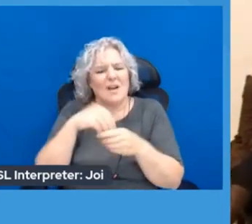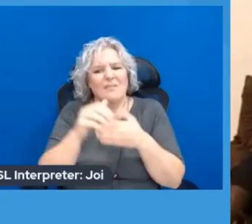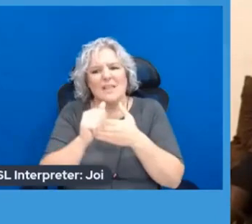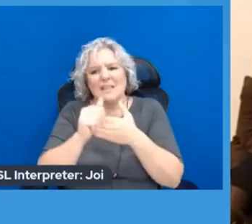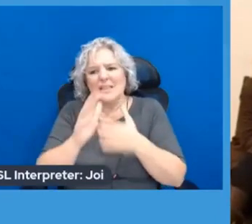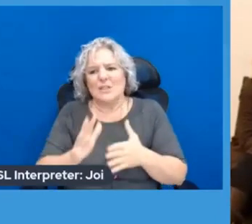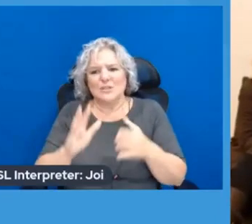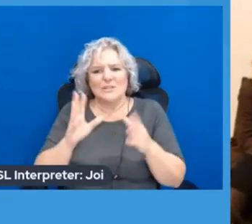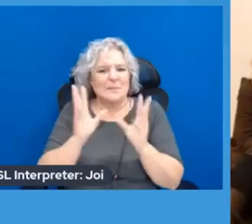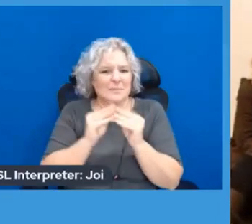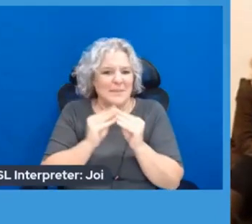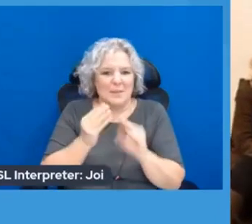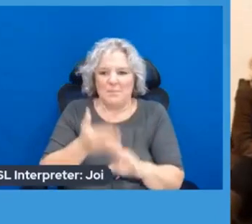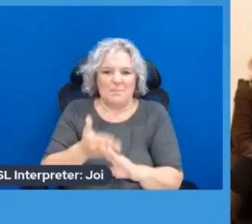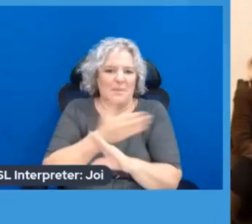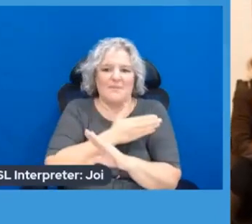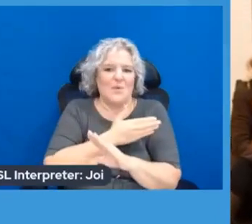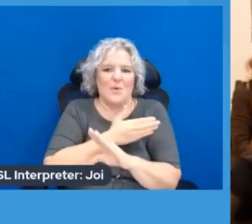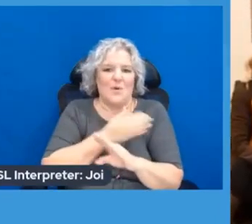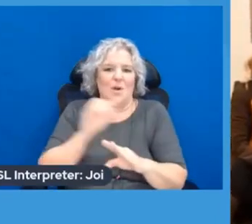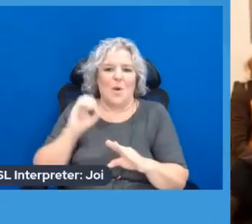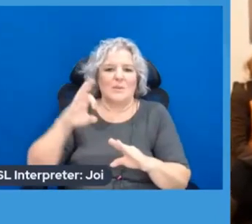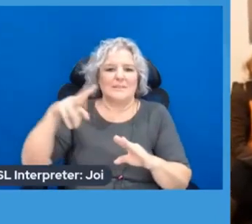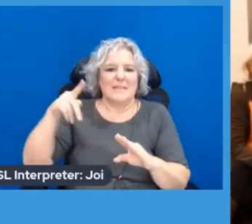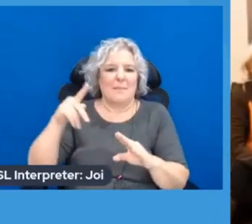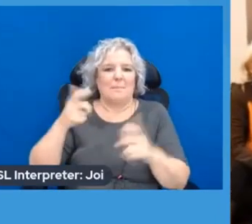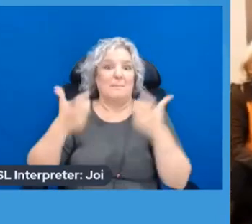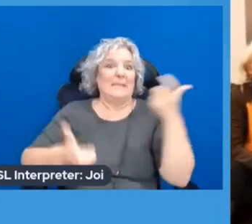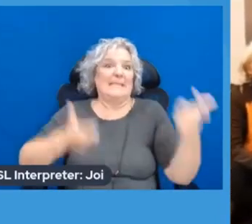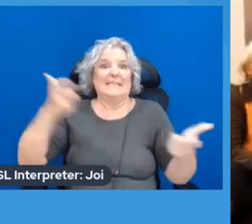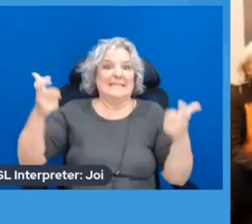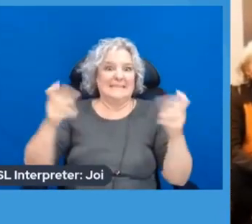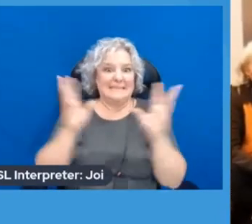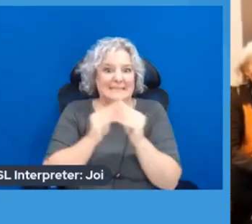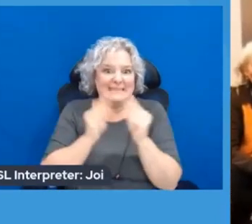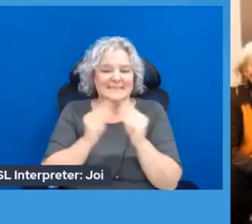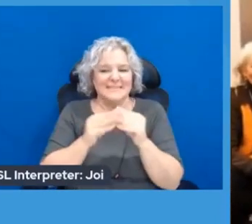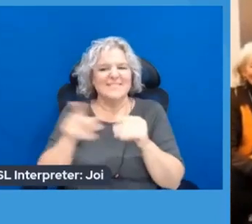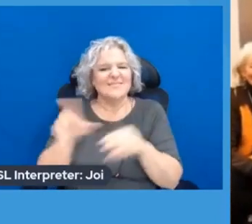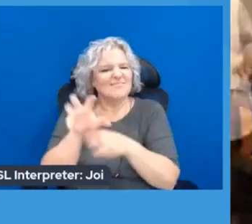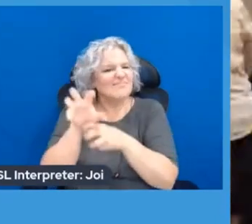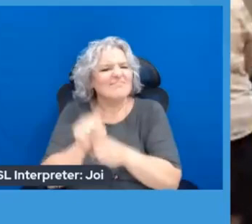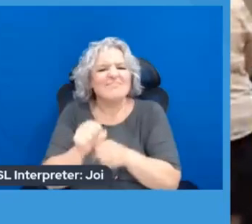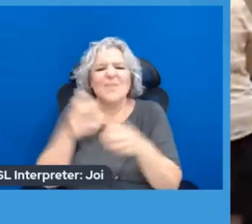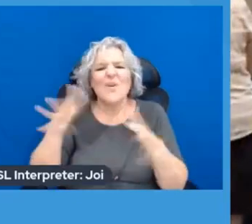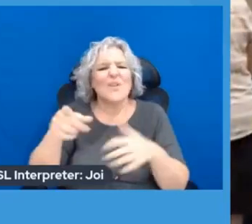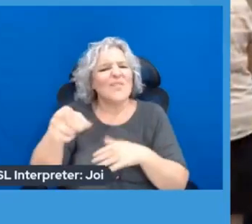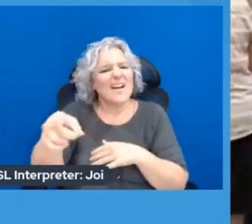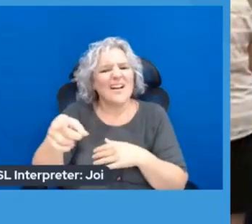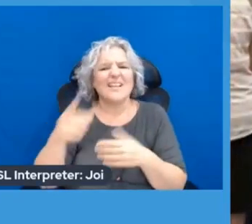before it became a big OSEP mega meeting and that was really nice. The same thing with the data meetings